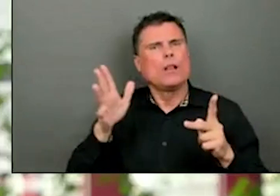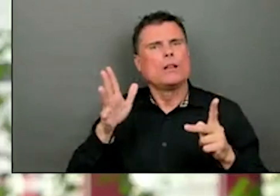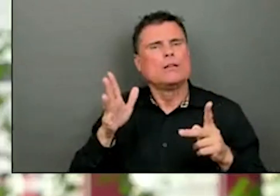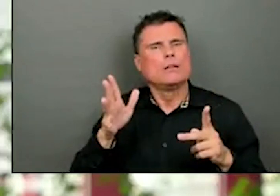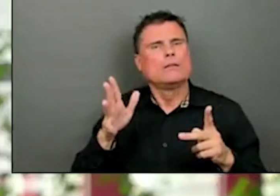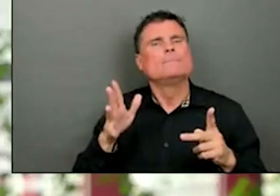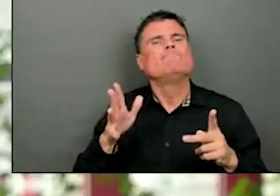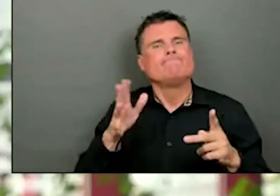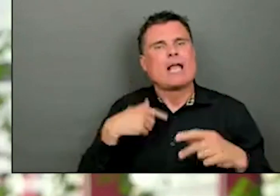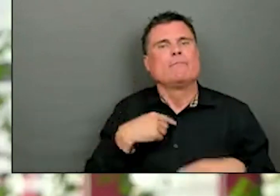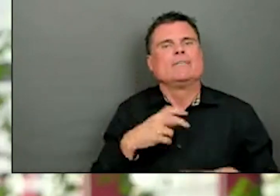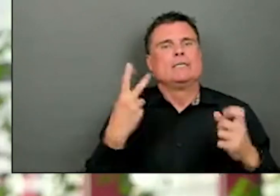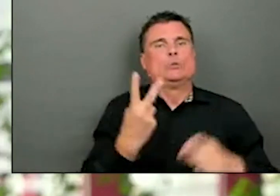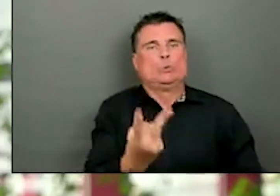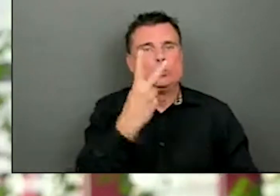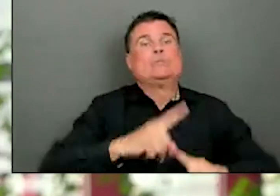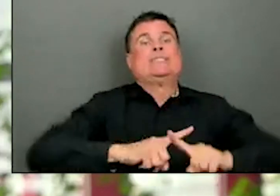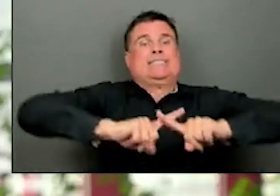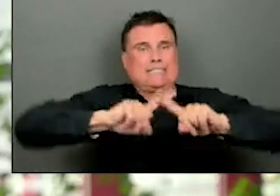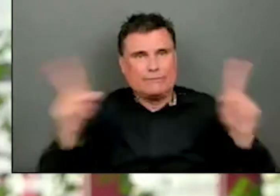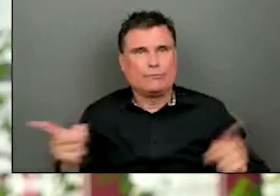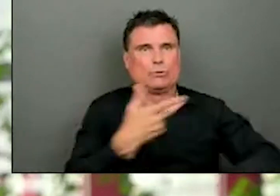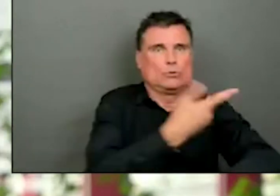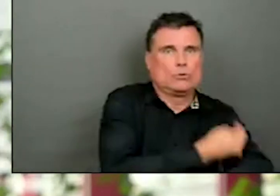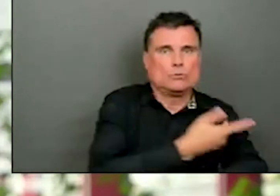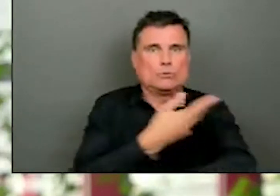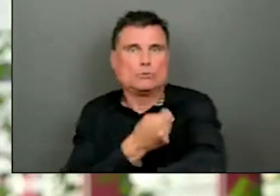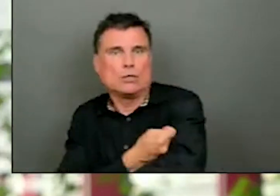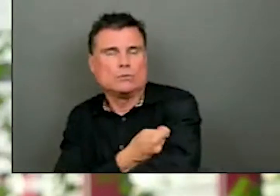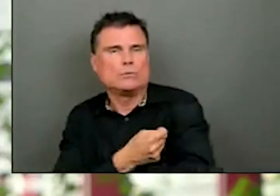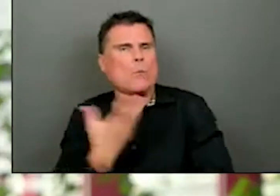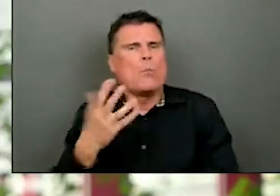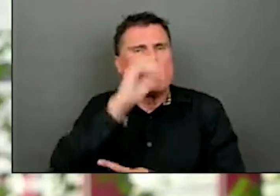dose than their first i'm wondering if there's kind of a ratio there that you're expecting